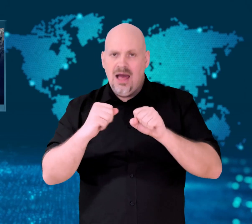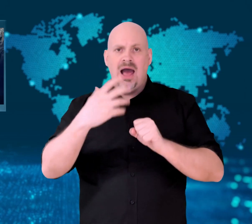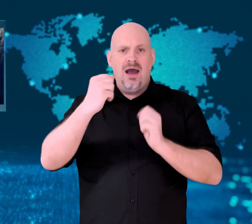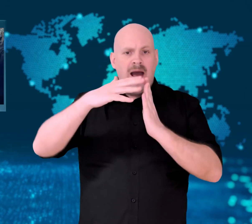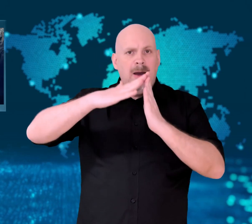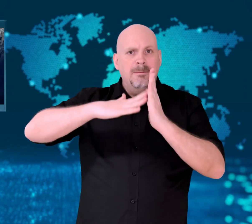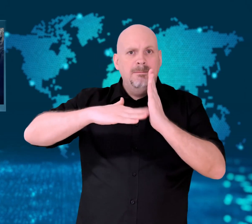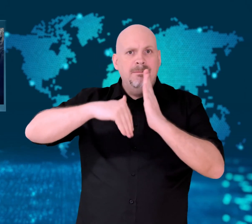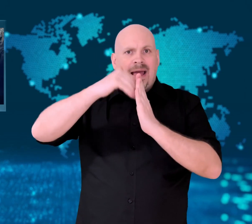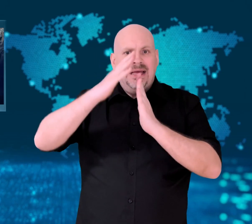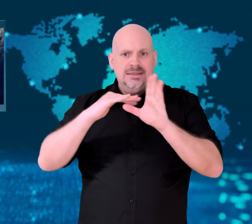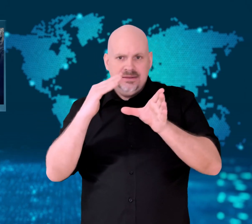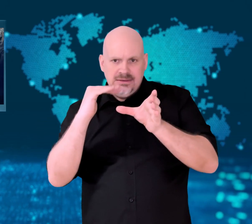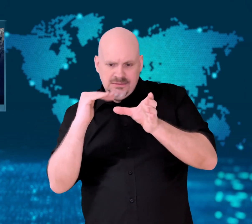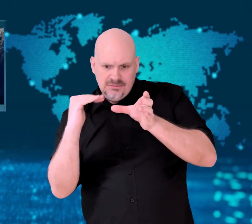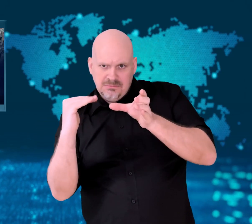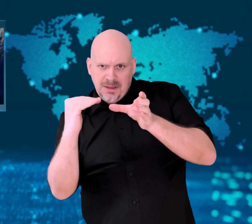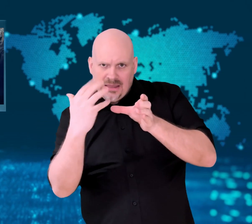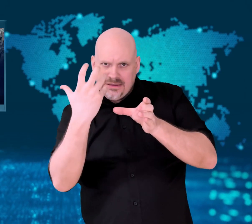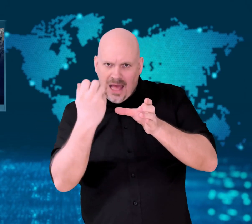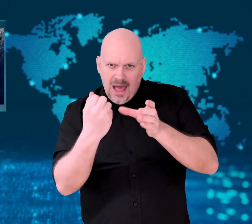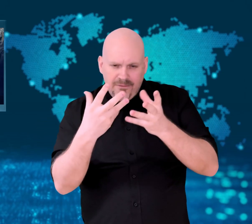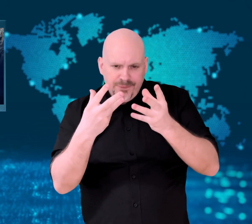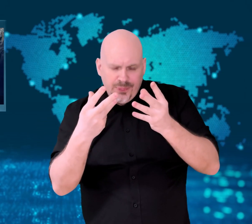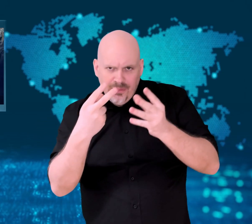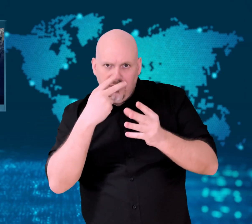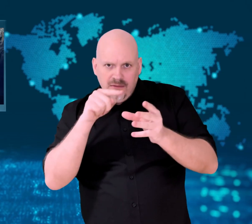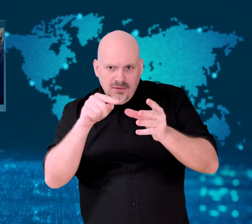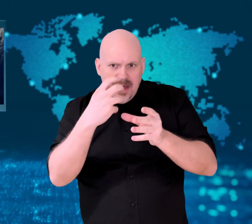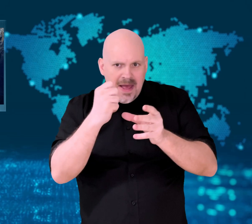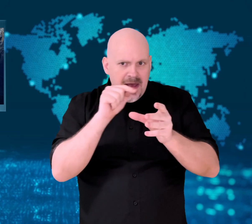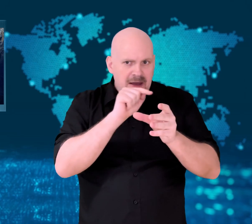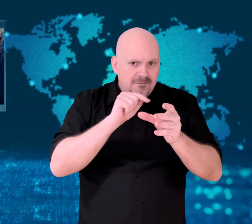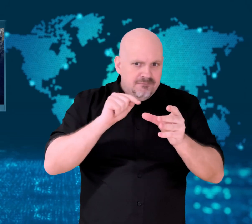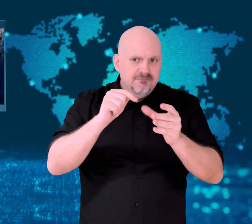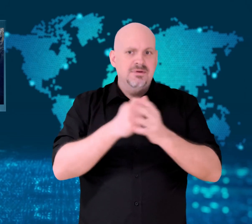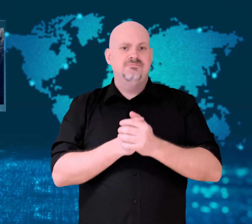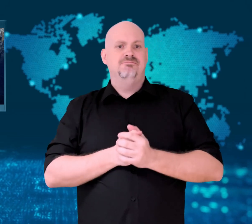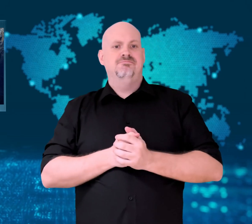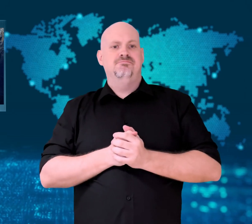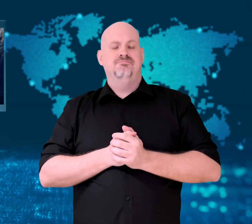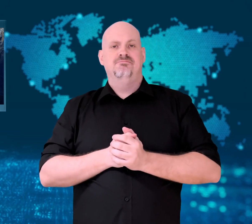and some of the original paint is intact.